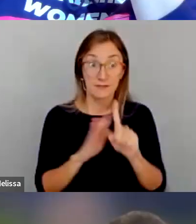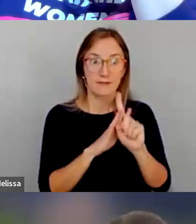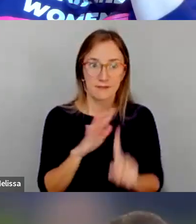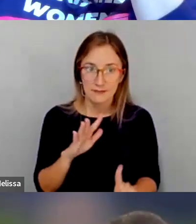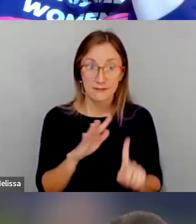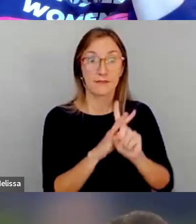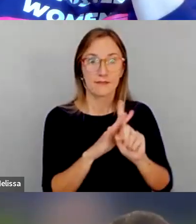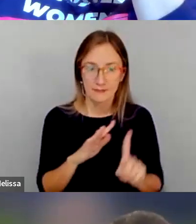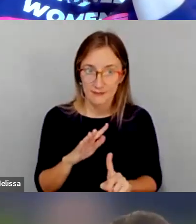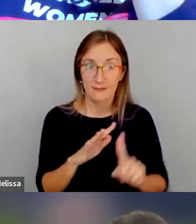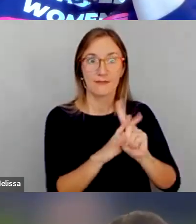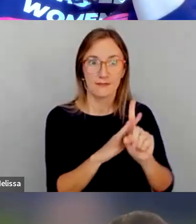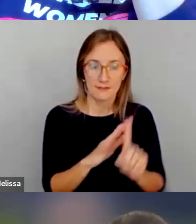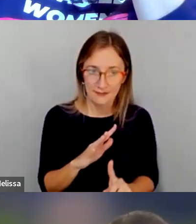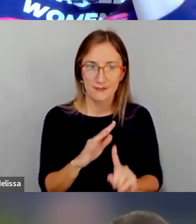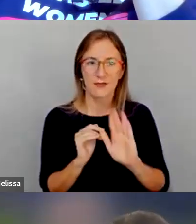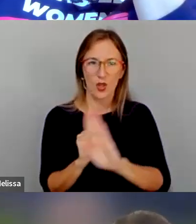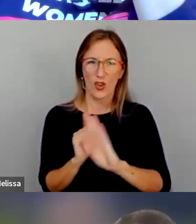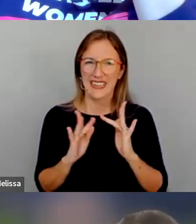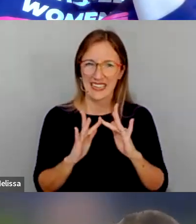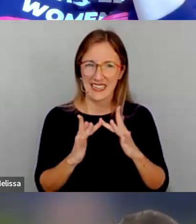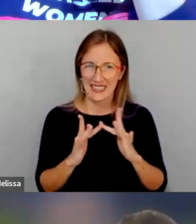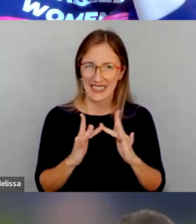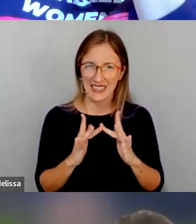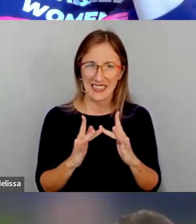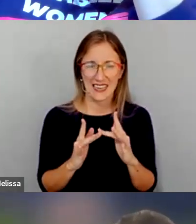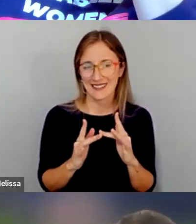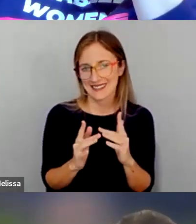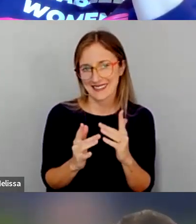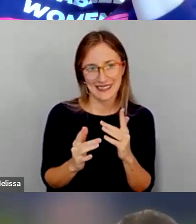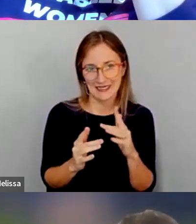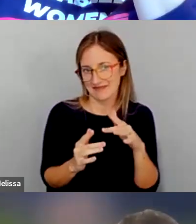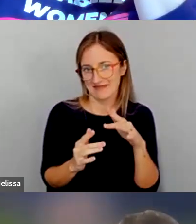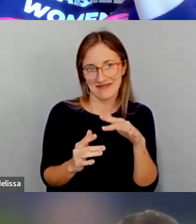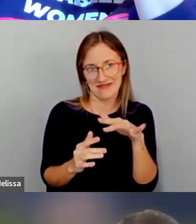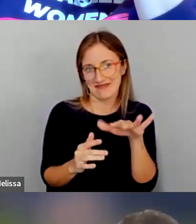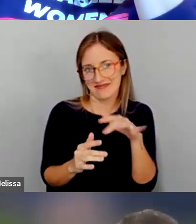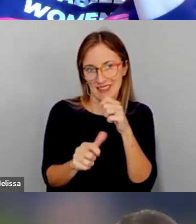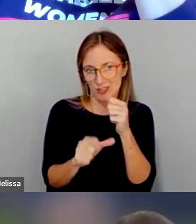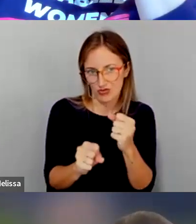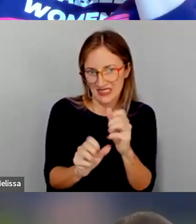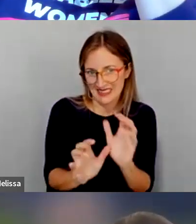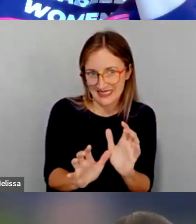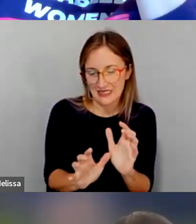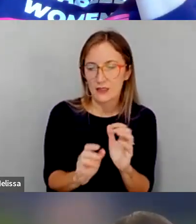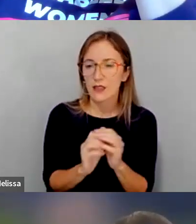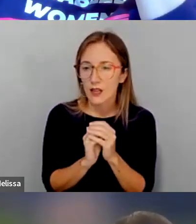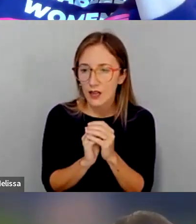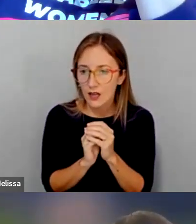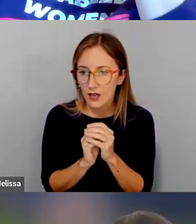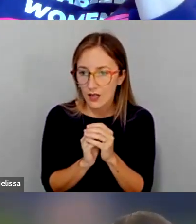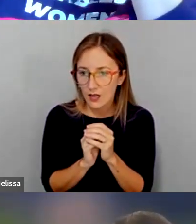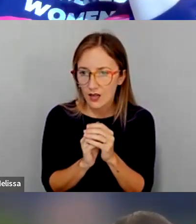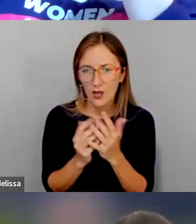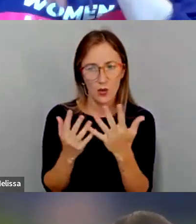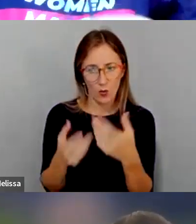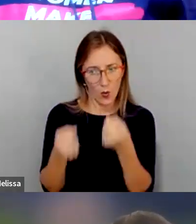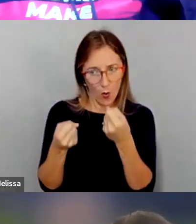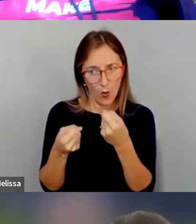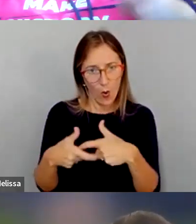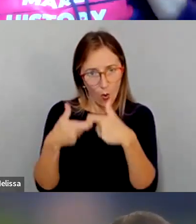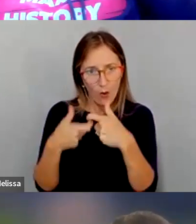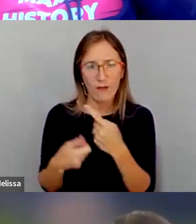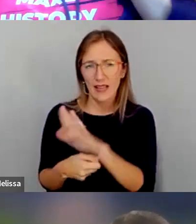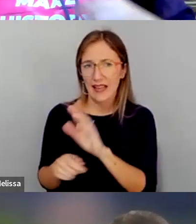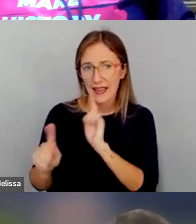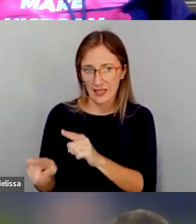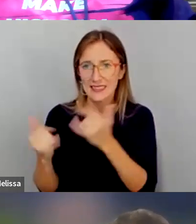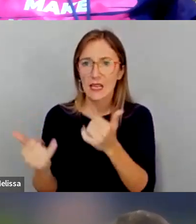could share. I will put it in the chat.